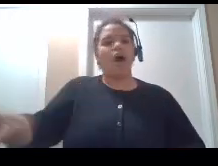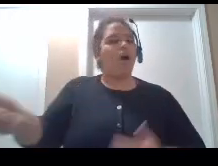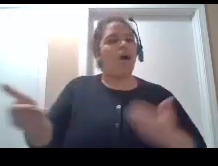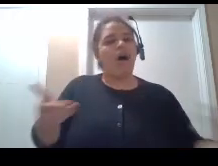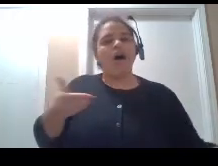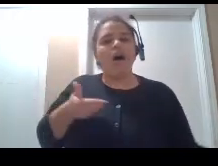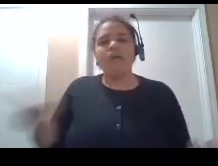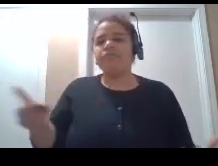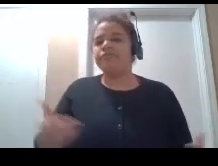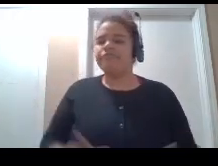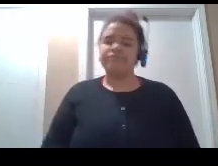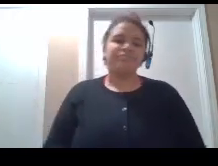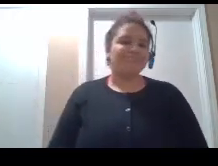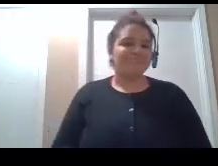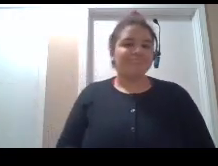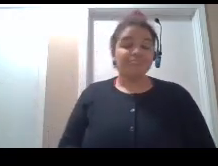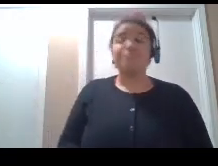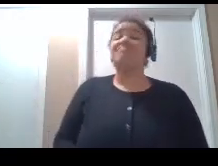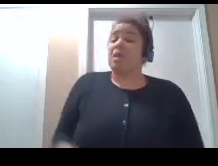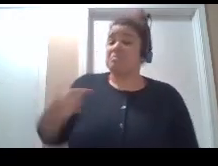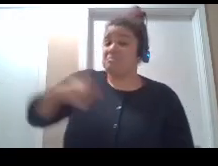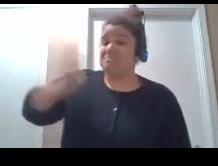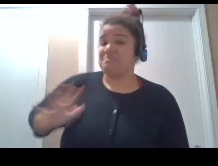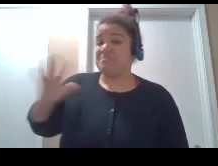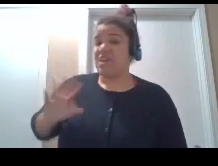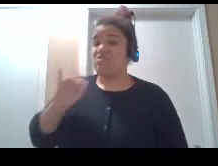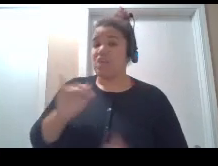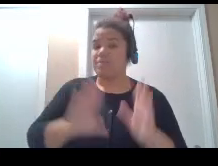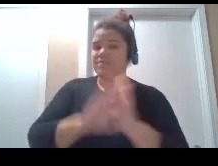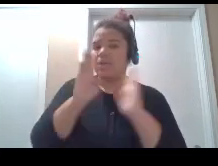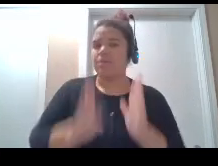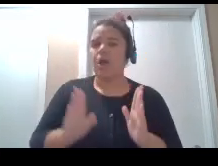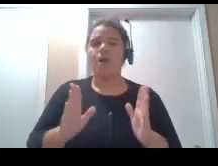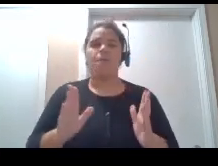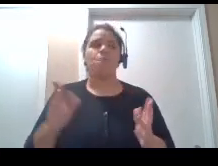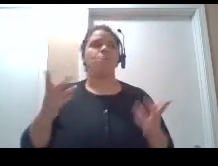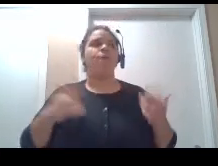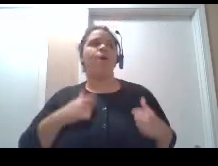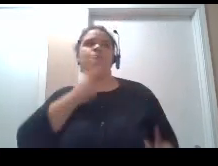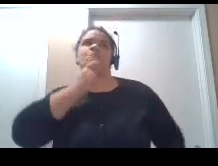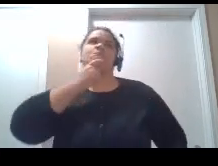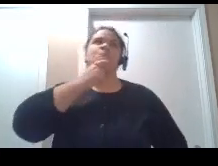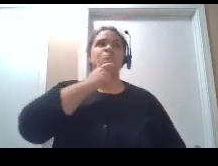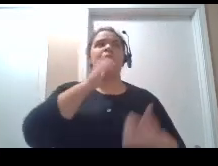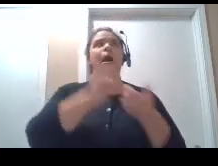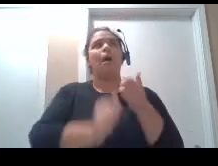Now, when I was a job developer, I always felt the area I had the potential to make the greatest impact